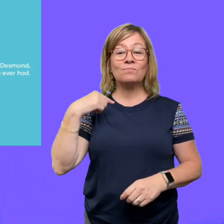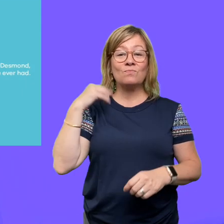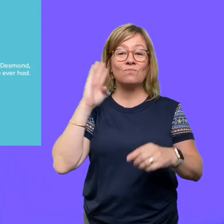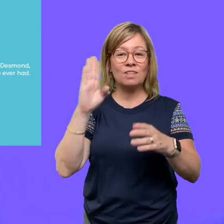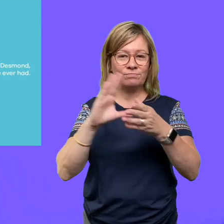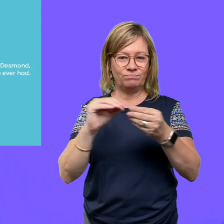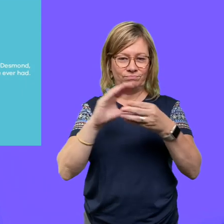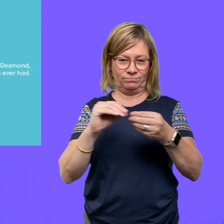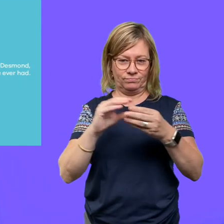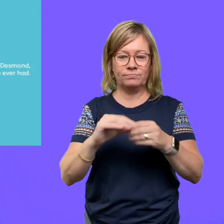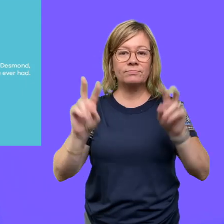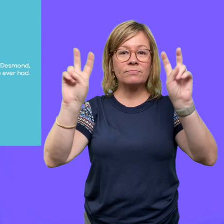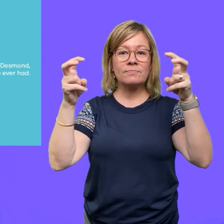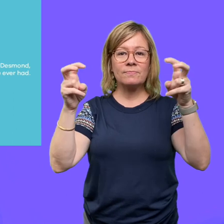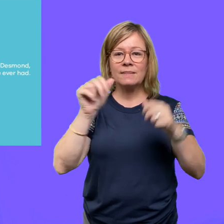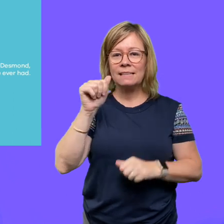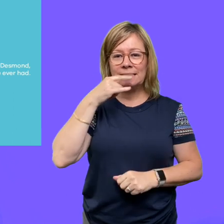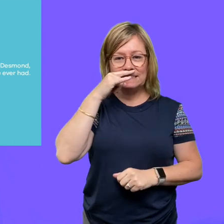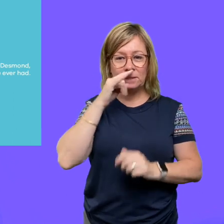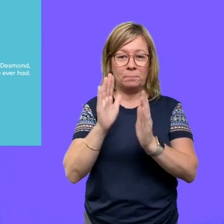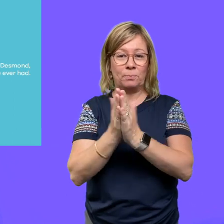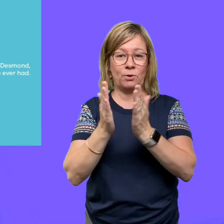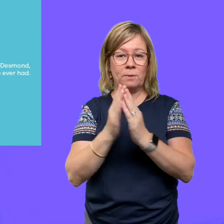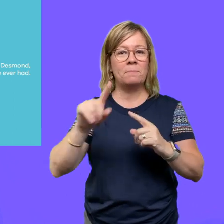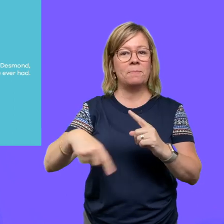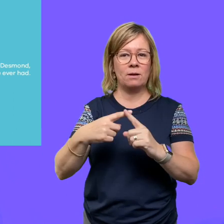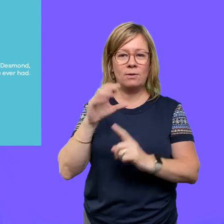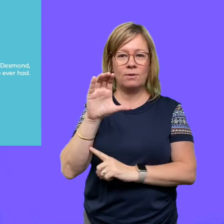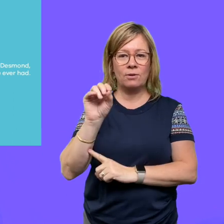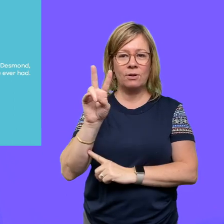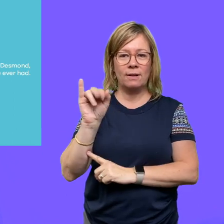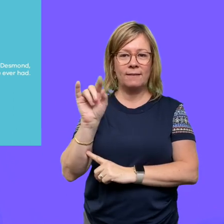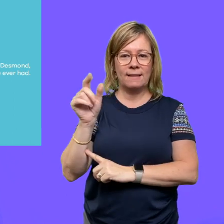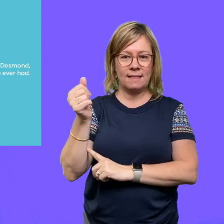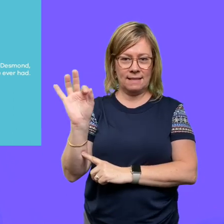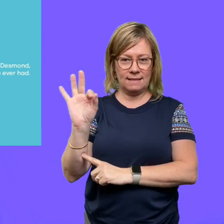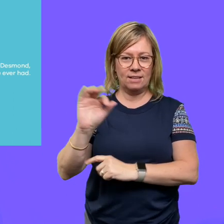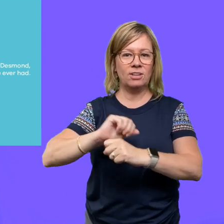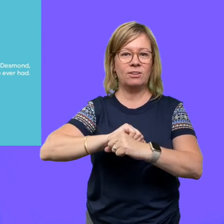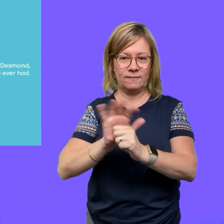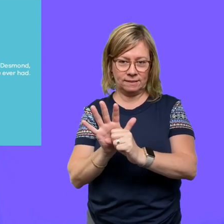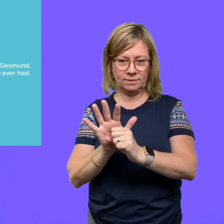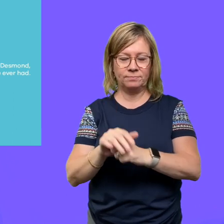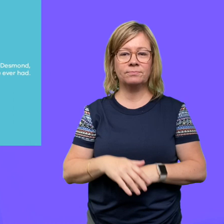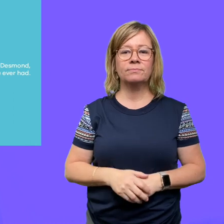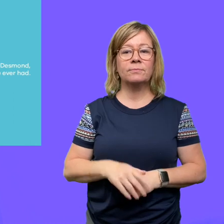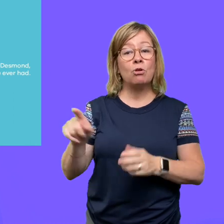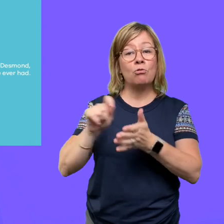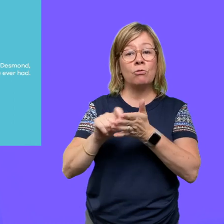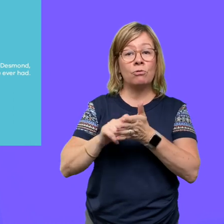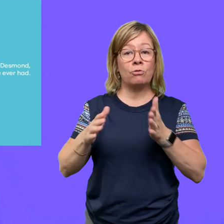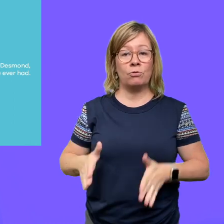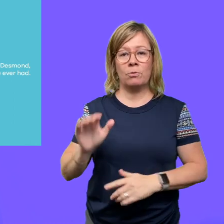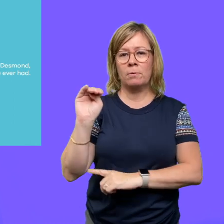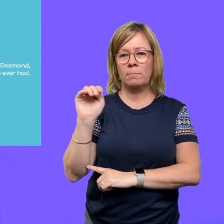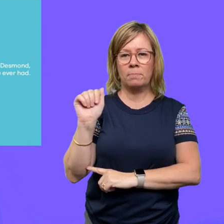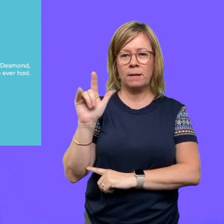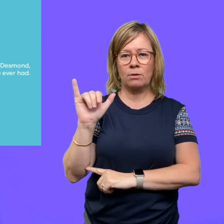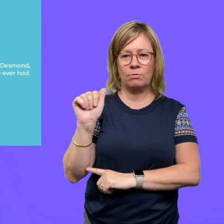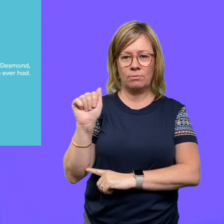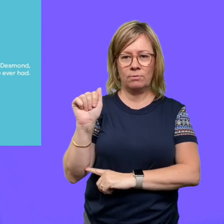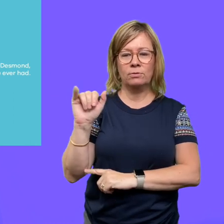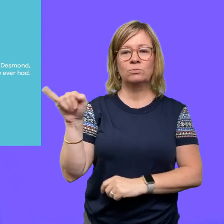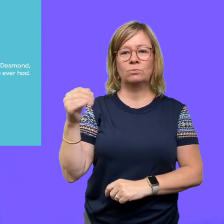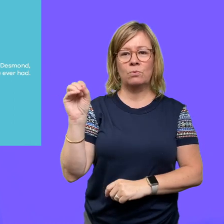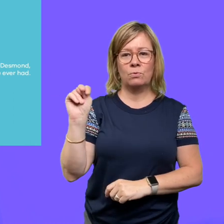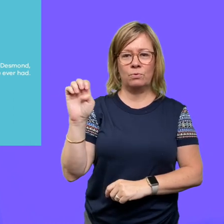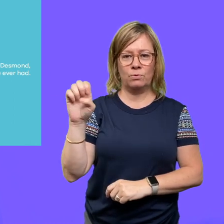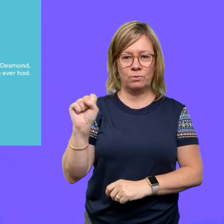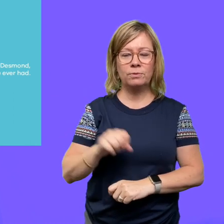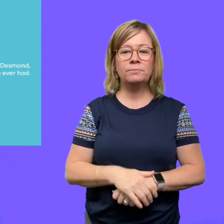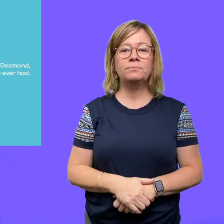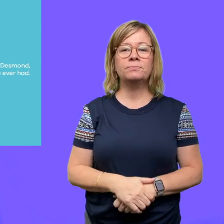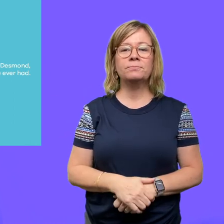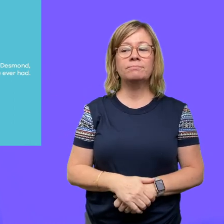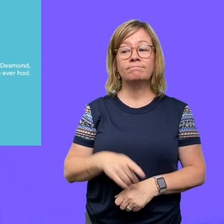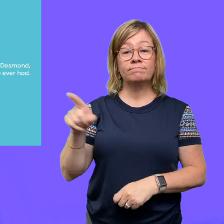This book is entitled "A Kids Book About Covid-19," written by Malia Jones.